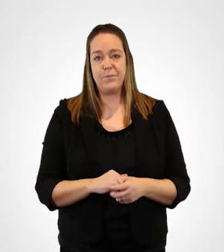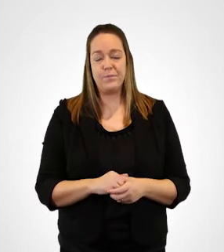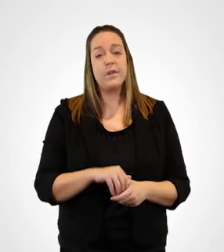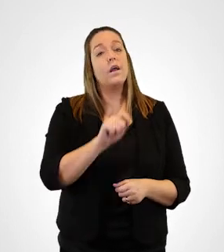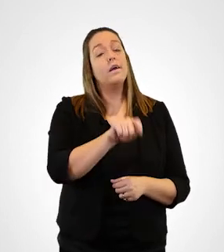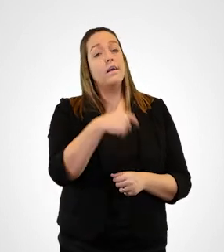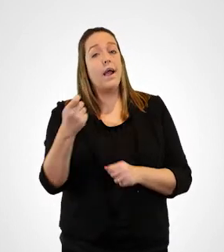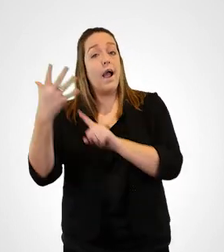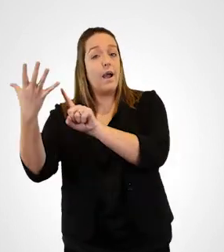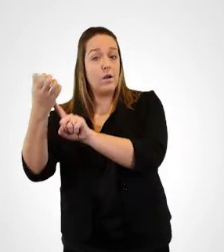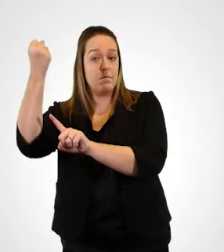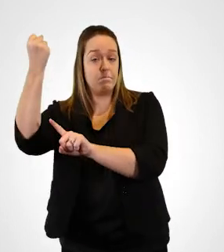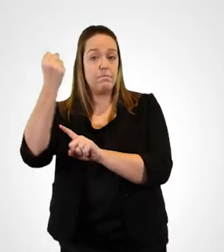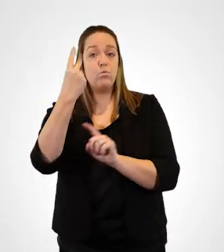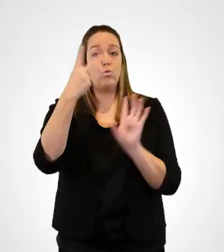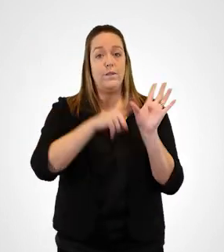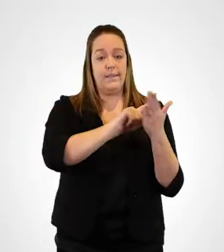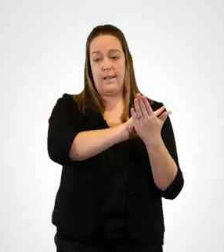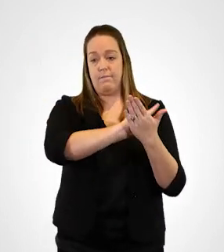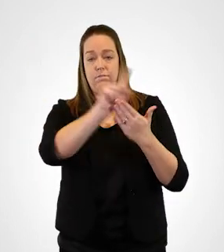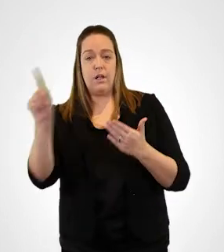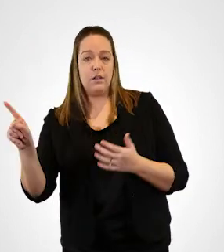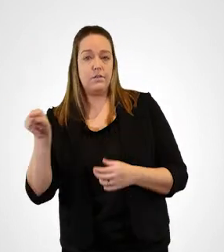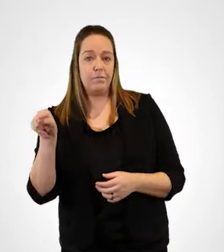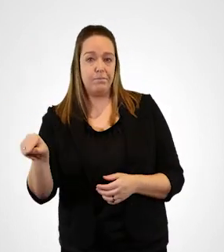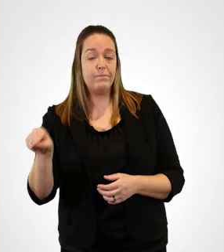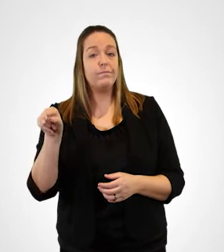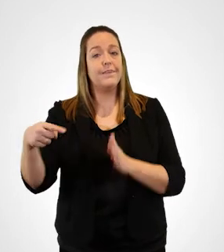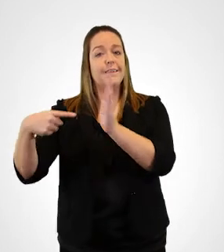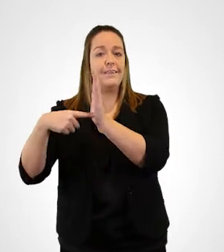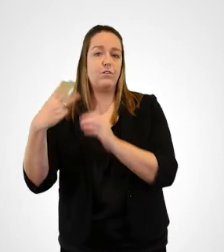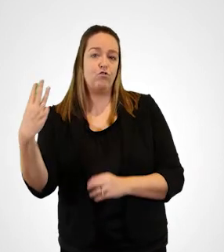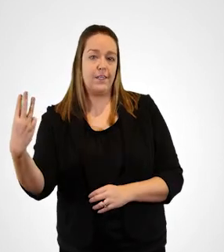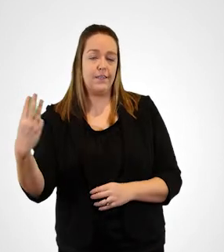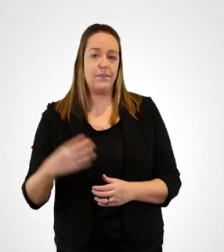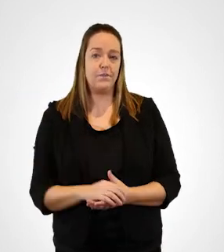and then we're looking at the outcomes two years later, which we're calling T3.